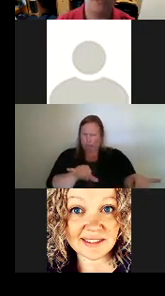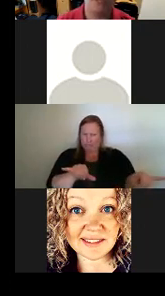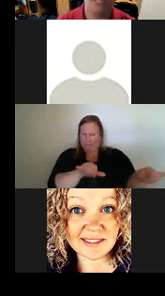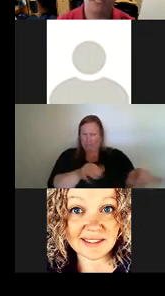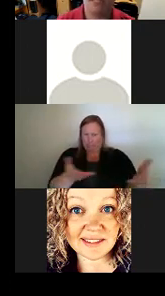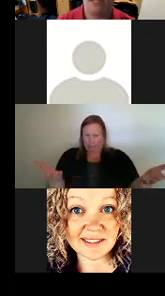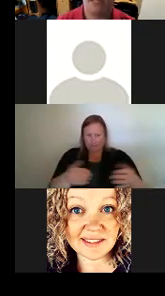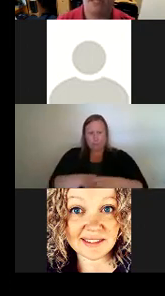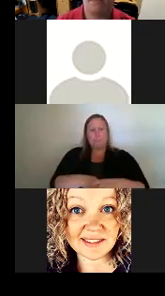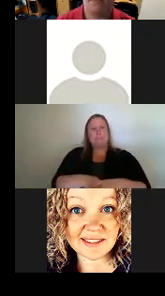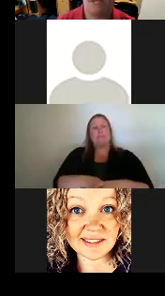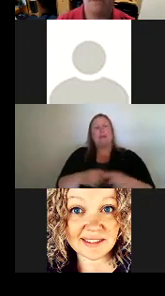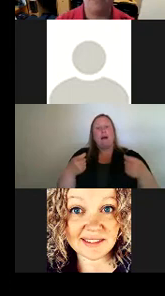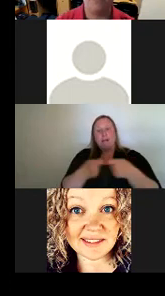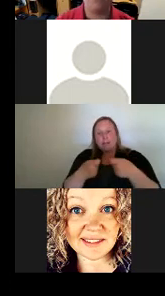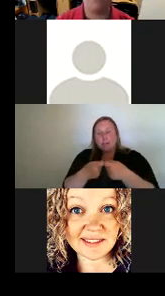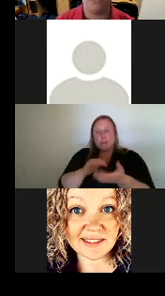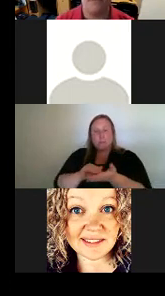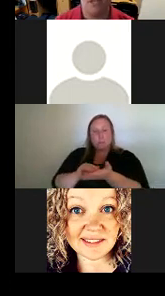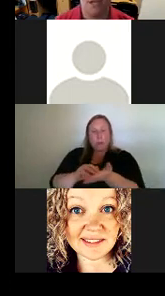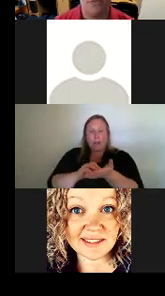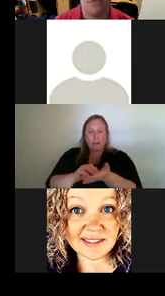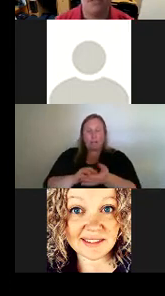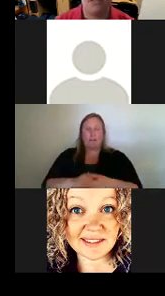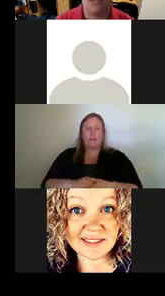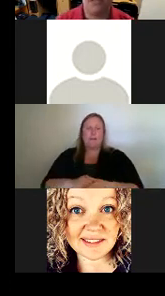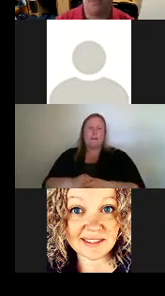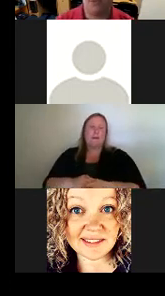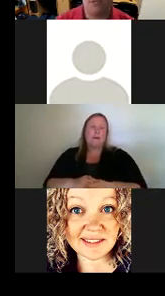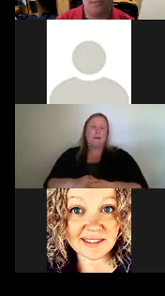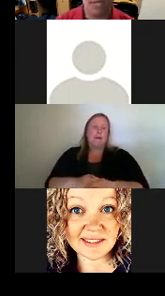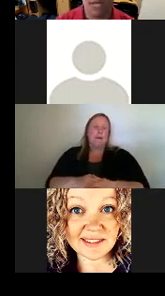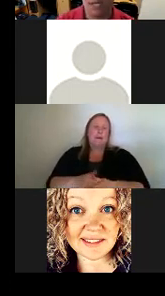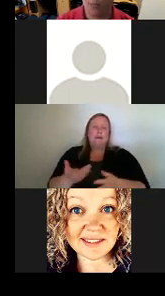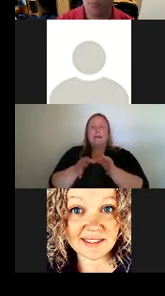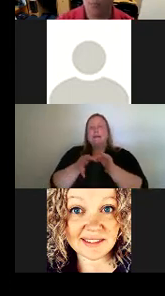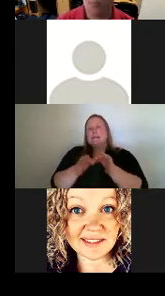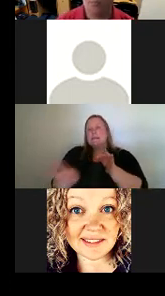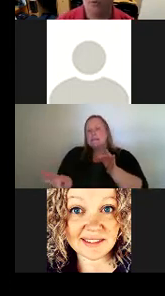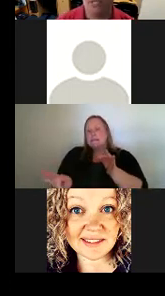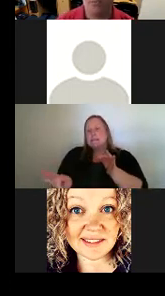OTHER THAN JUST THE SIMPLE MECHANIC PERKINS BRAILLERS